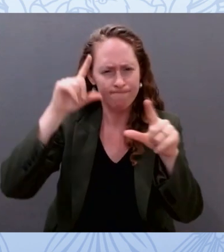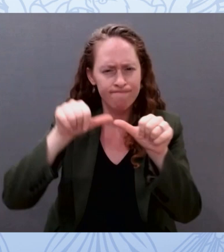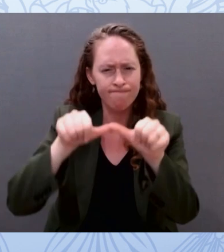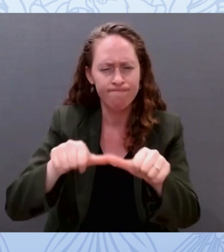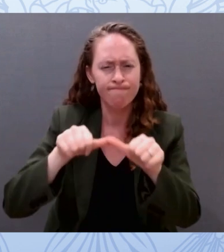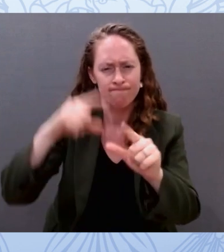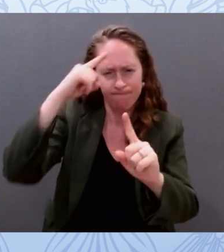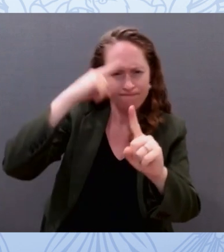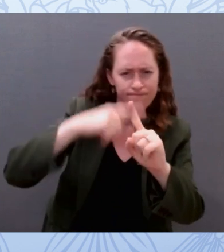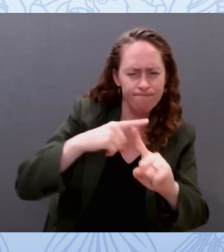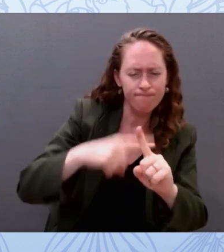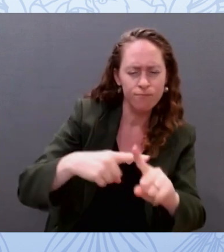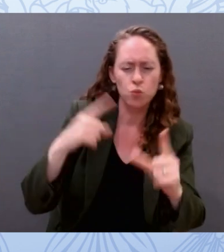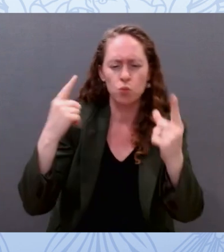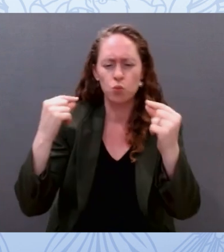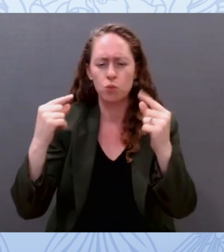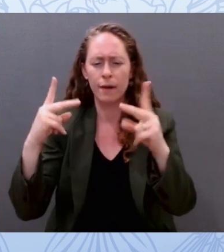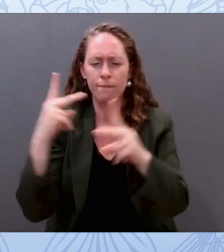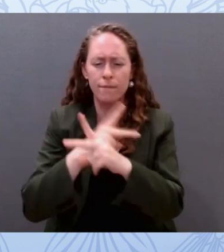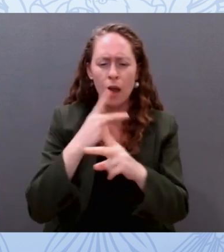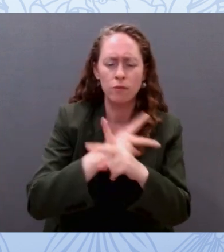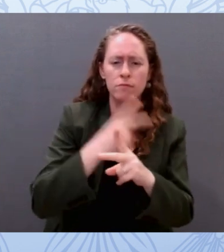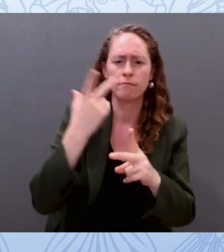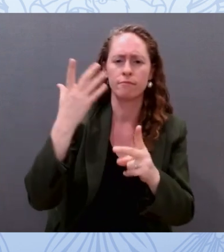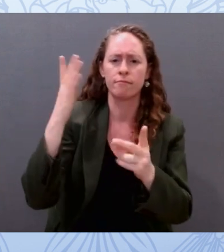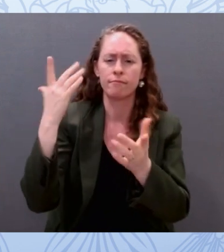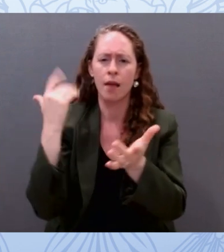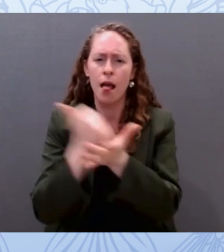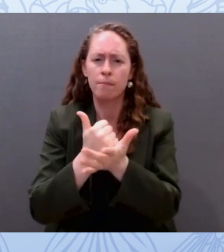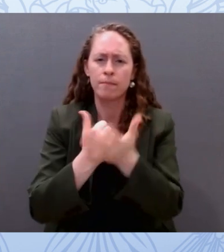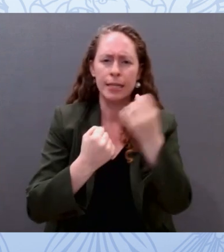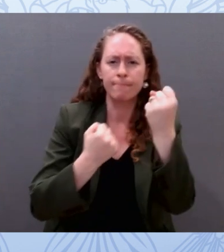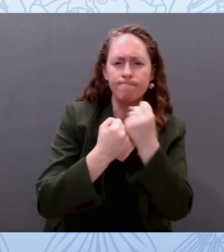and connected with the Veteran Resource Center and the center.